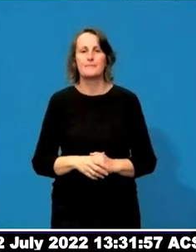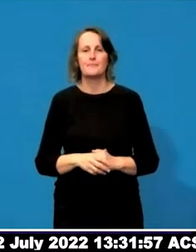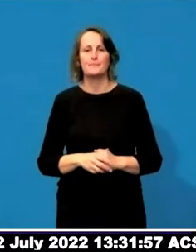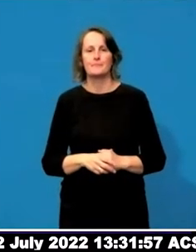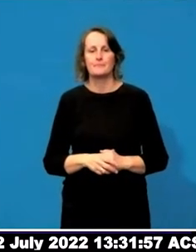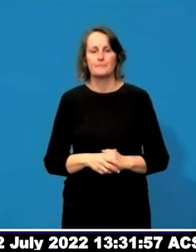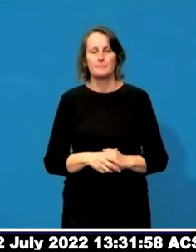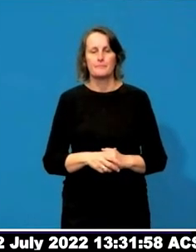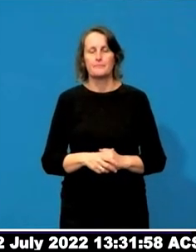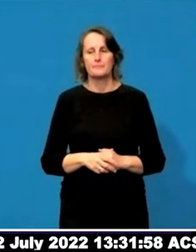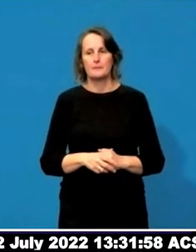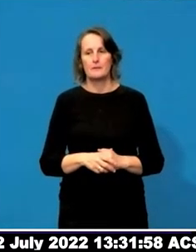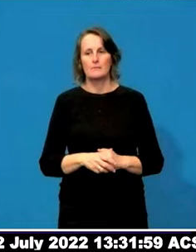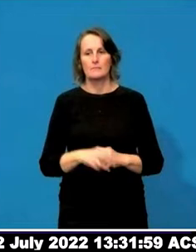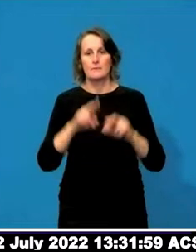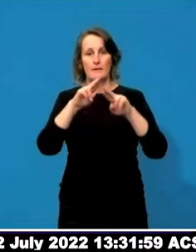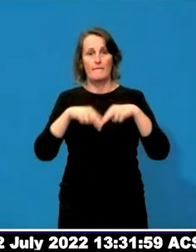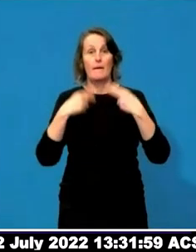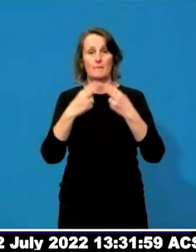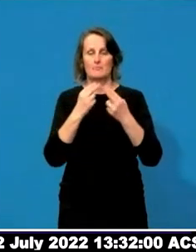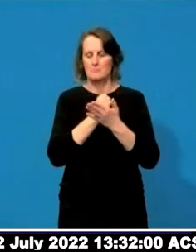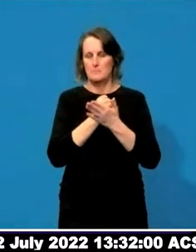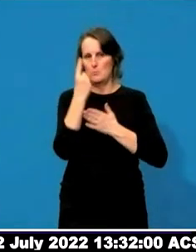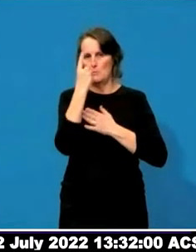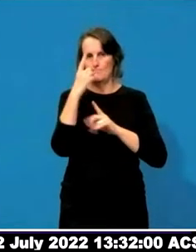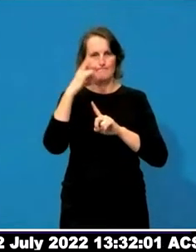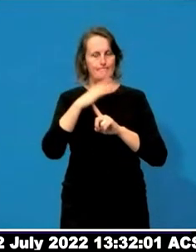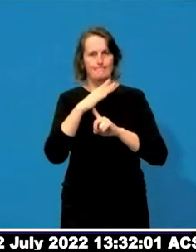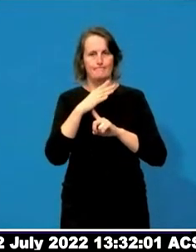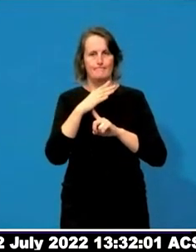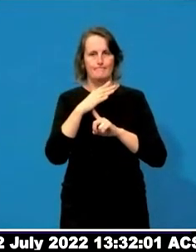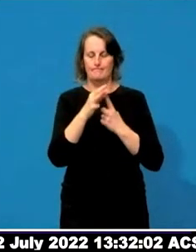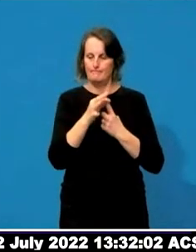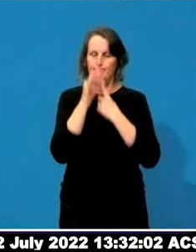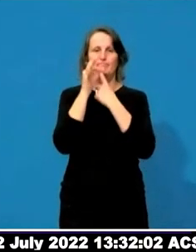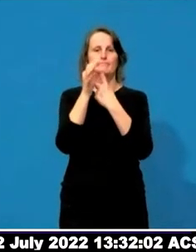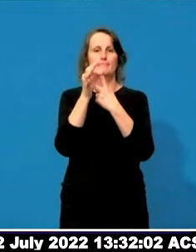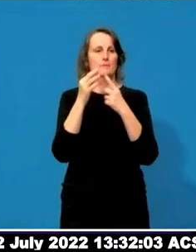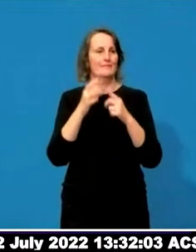Family is the number one key in our community.